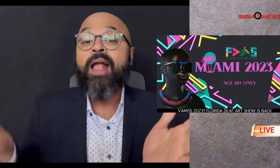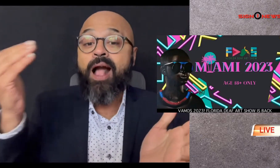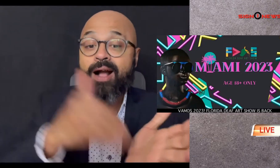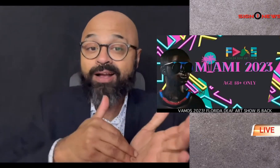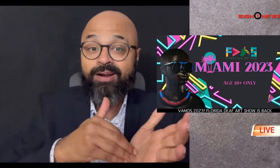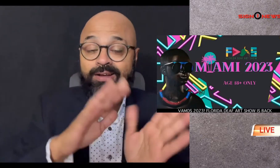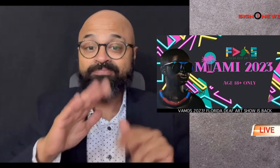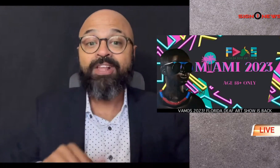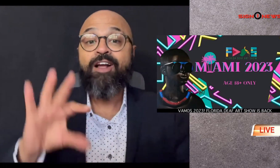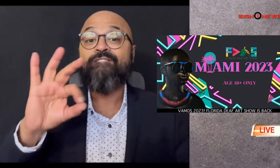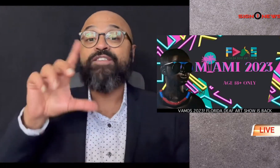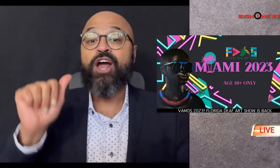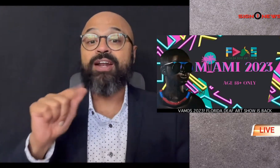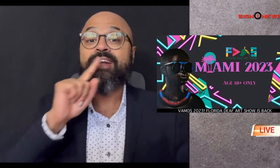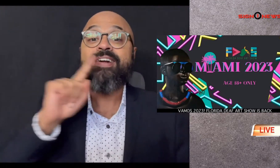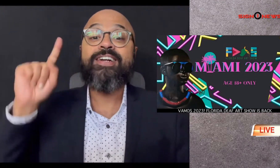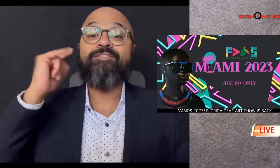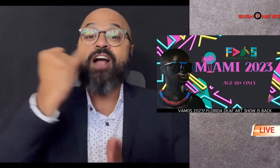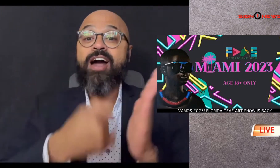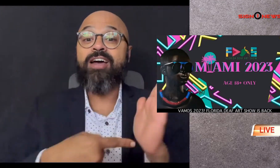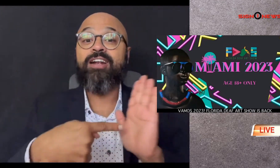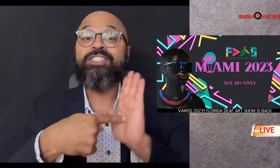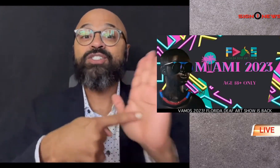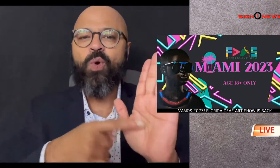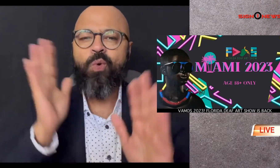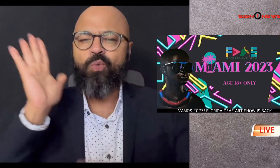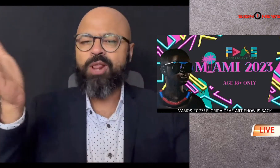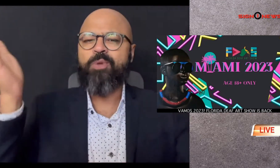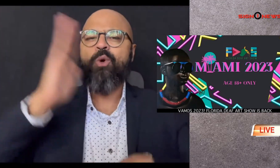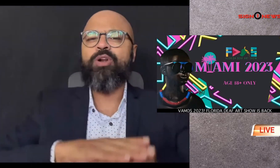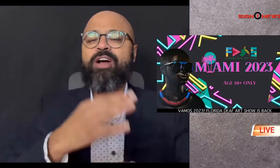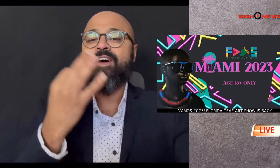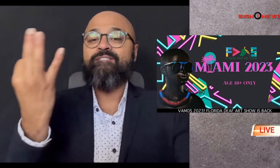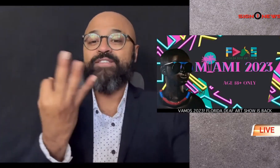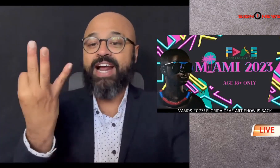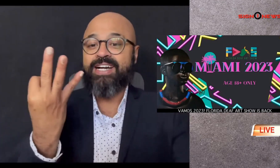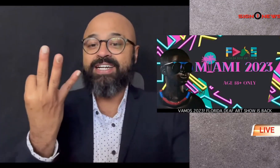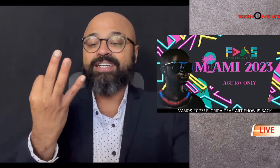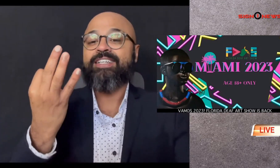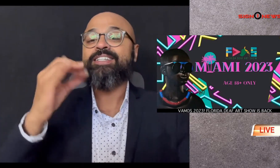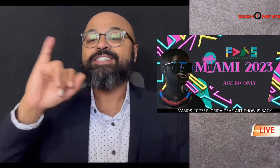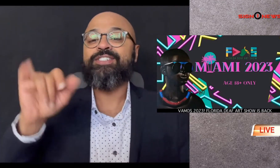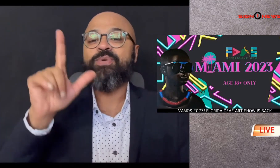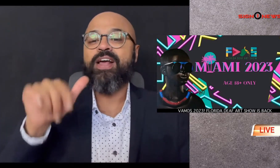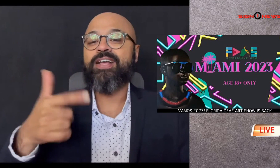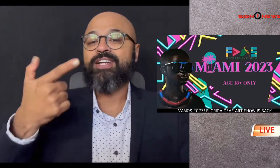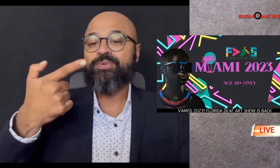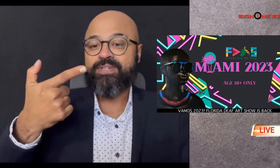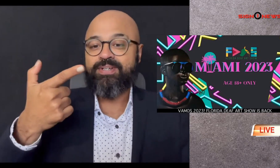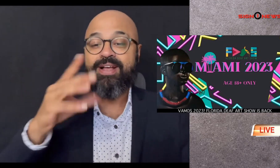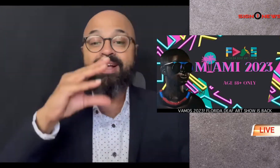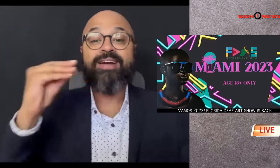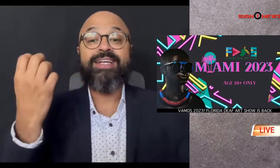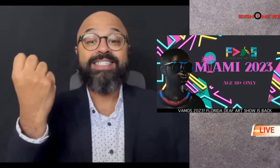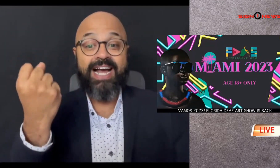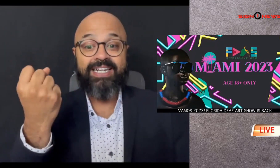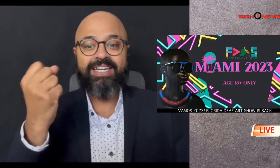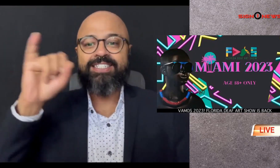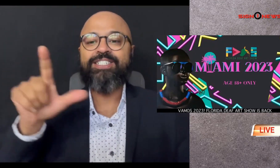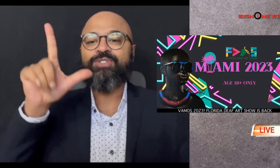Again, the Florida deaf art show will be held on Friday, July 21st and Saturday, July 22nd.